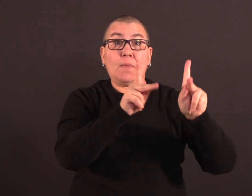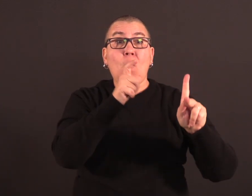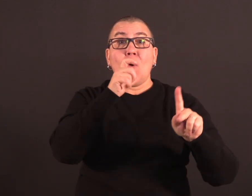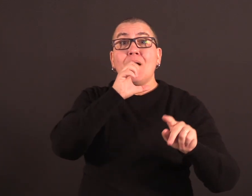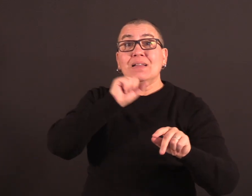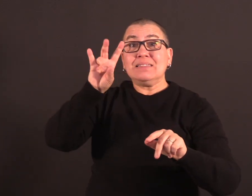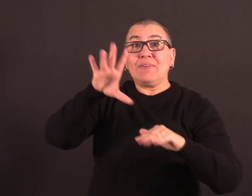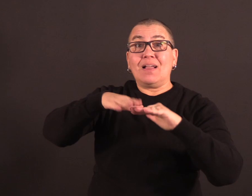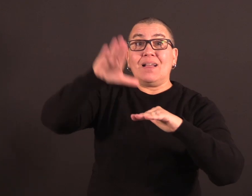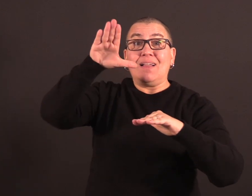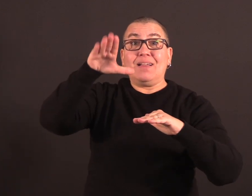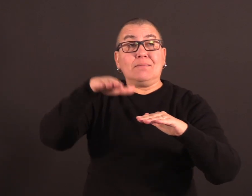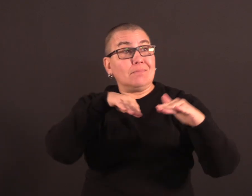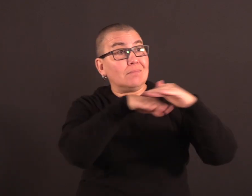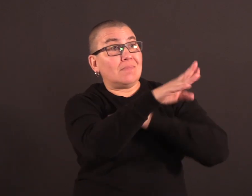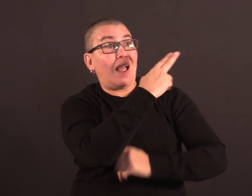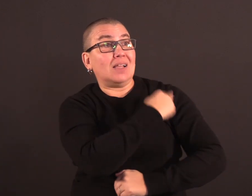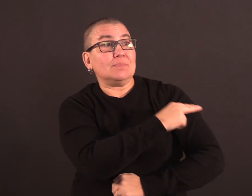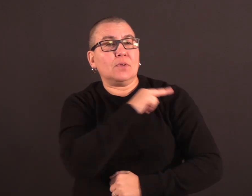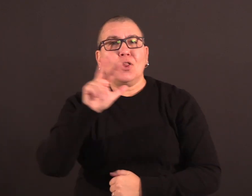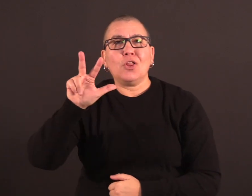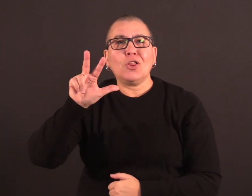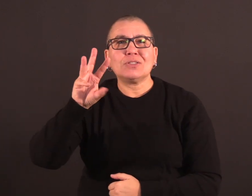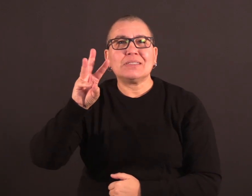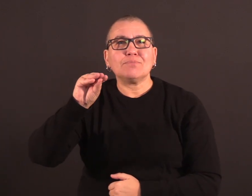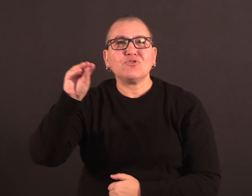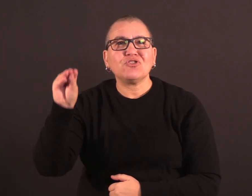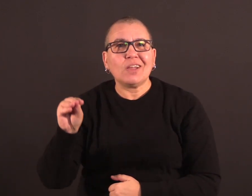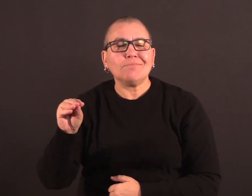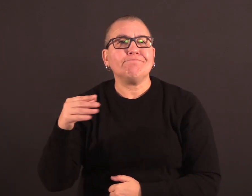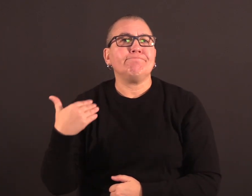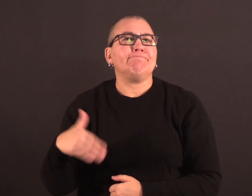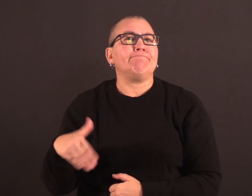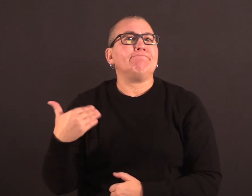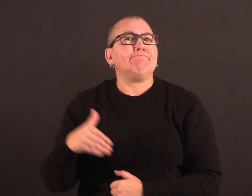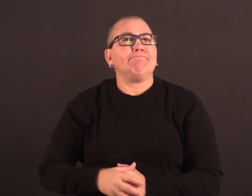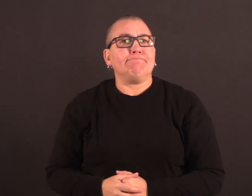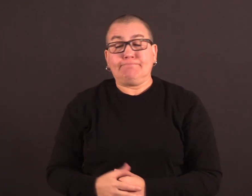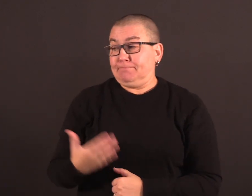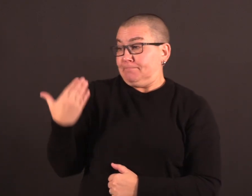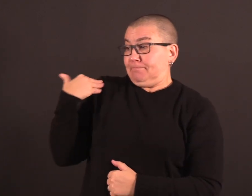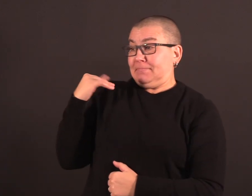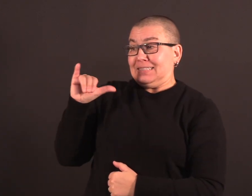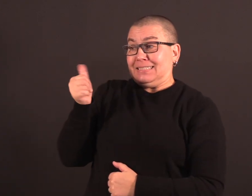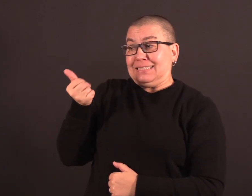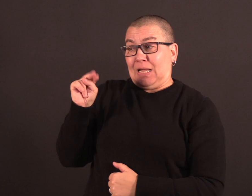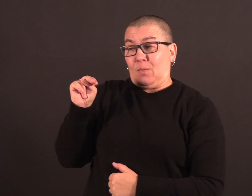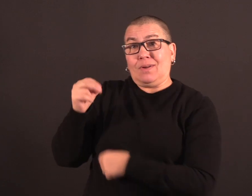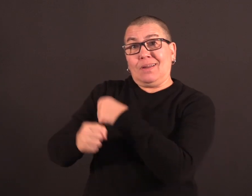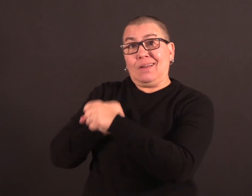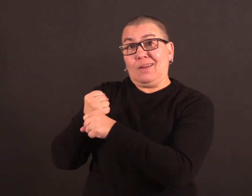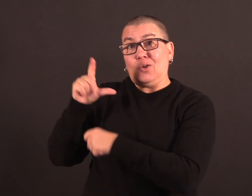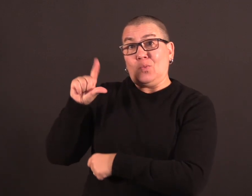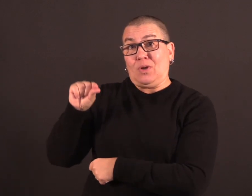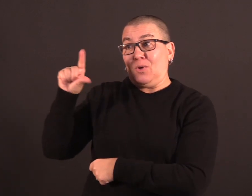those hospitalized with COVID-19 were 75 or older. For the past several months about half